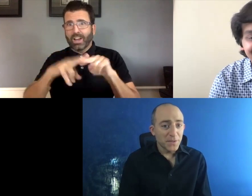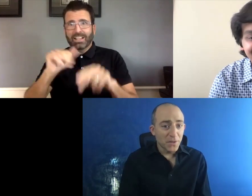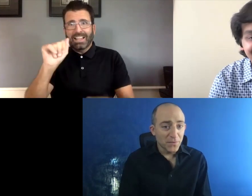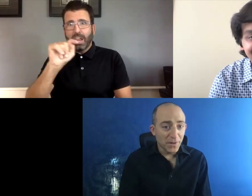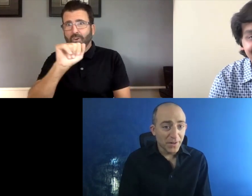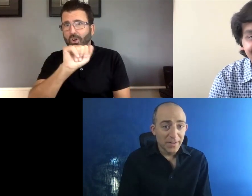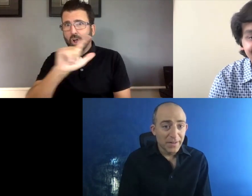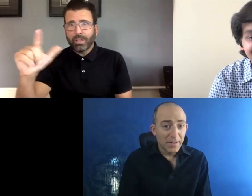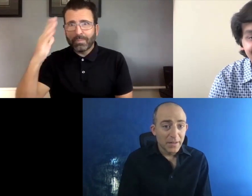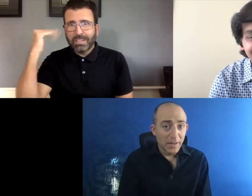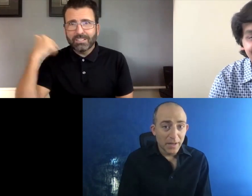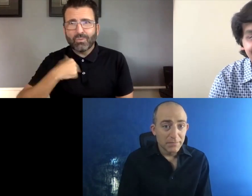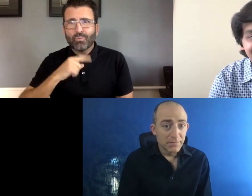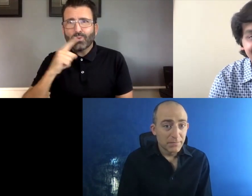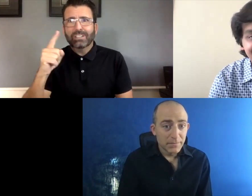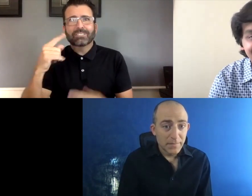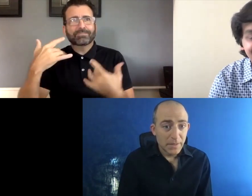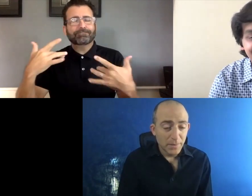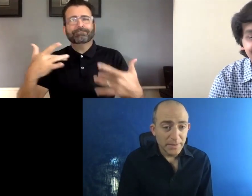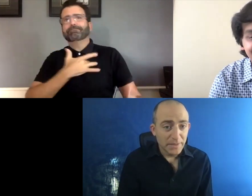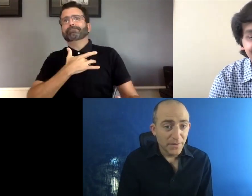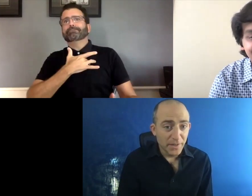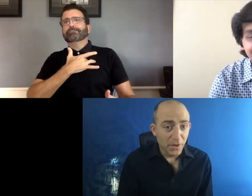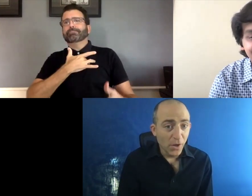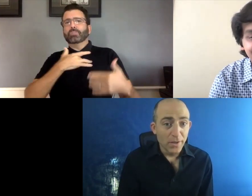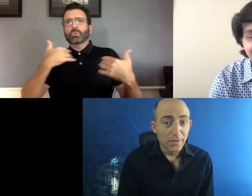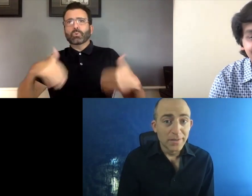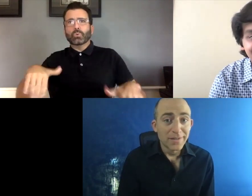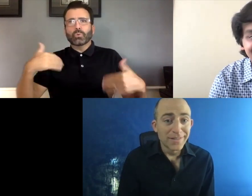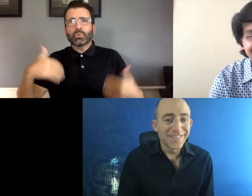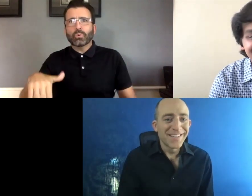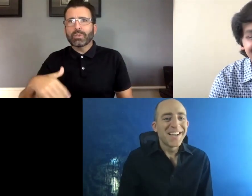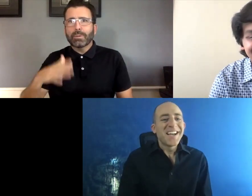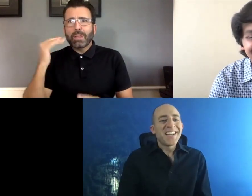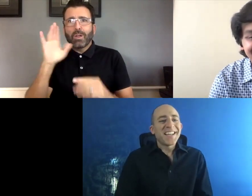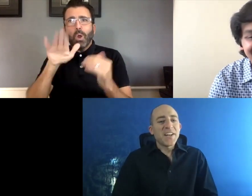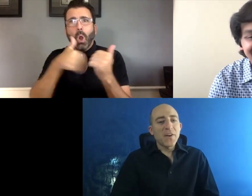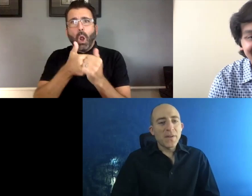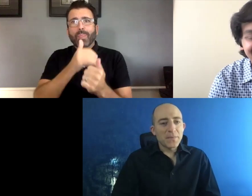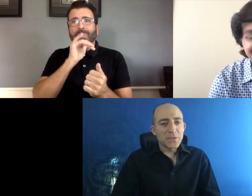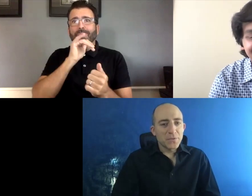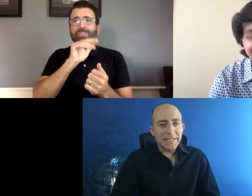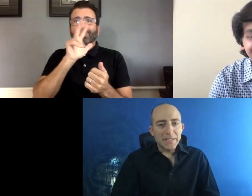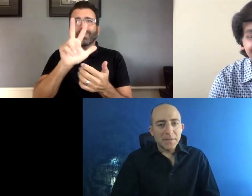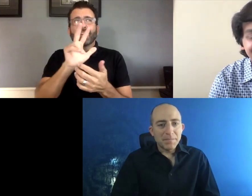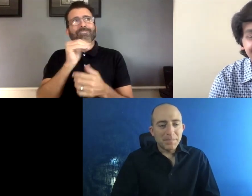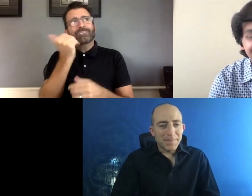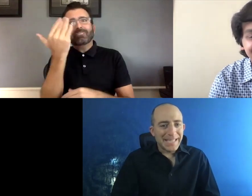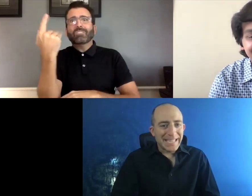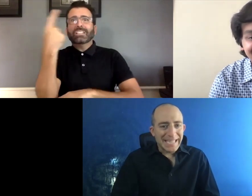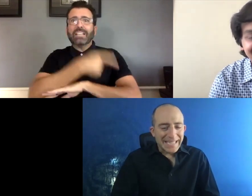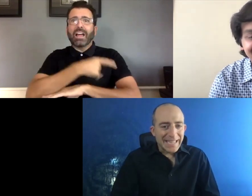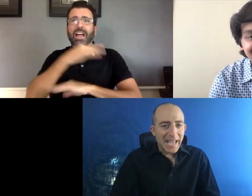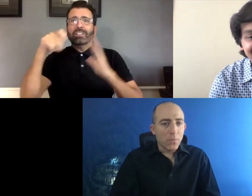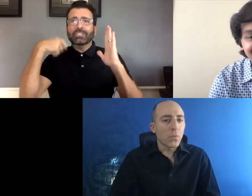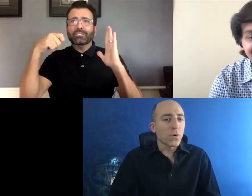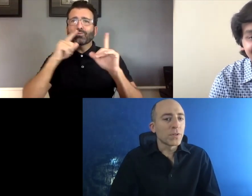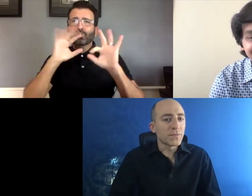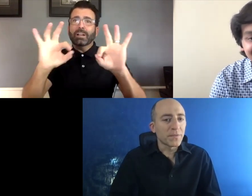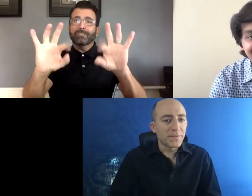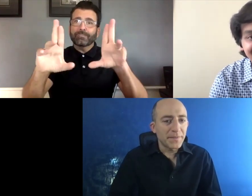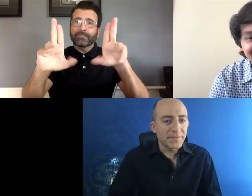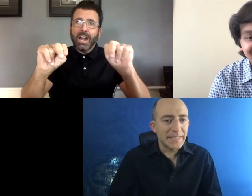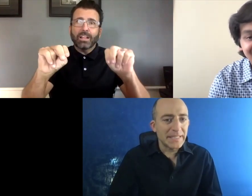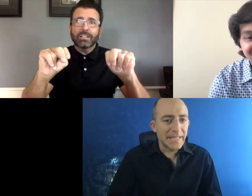over - um - it wasn't fun at all. You know, it was great to be in that world for 15 days